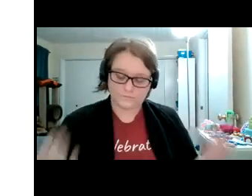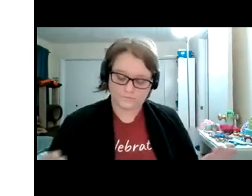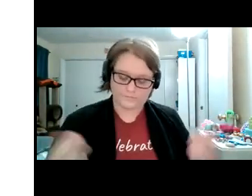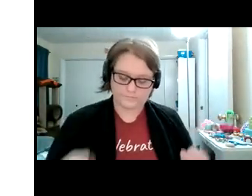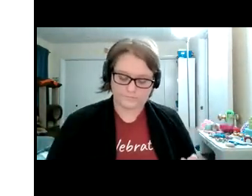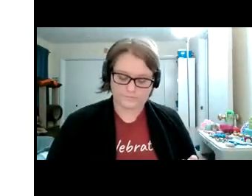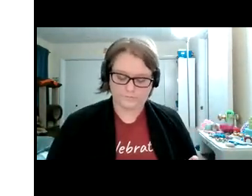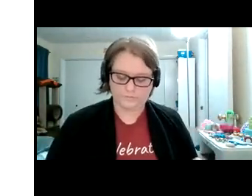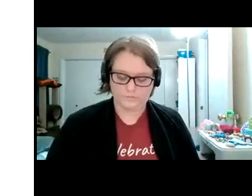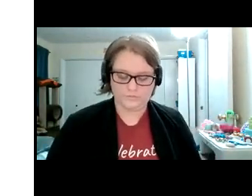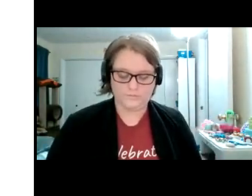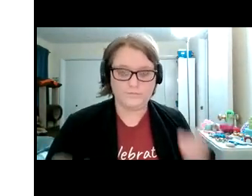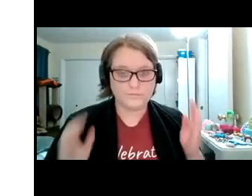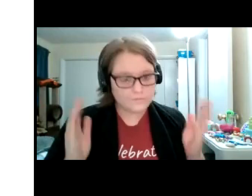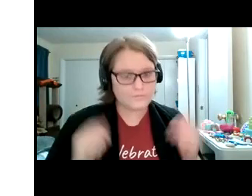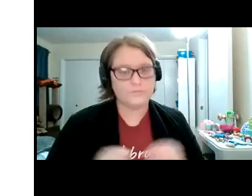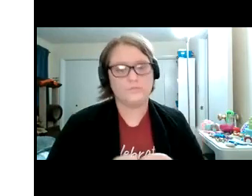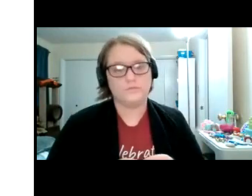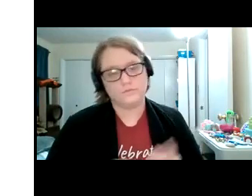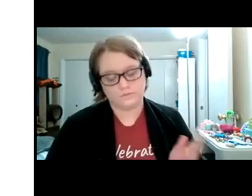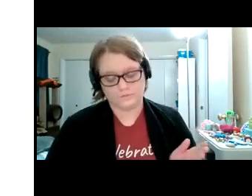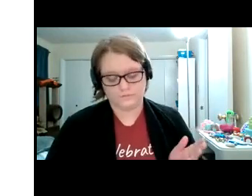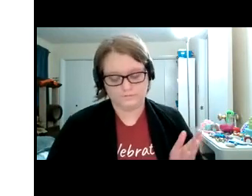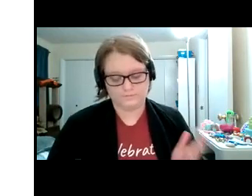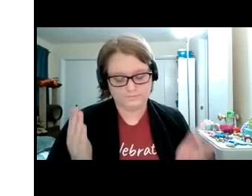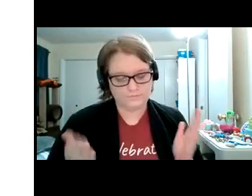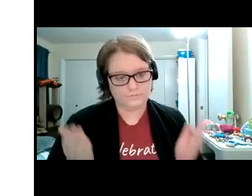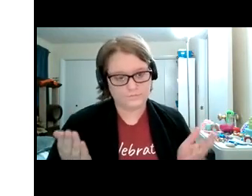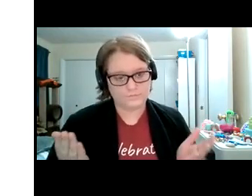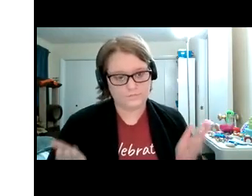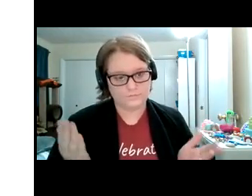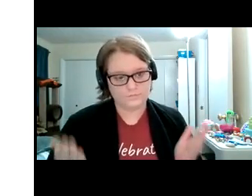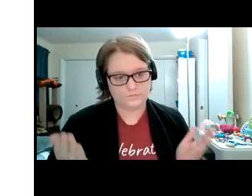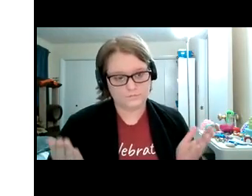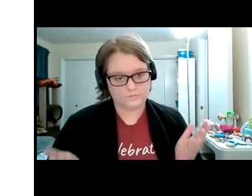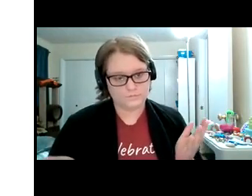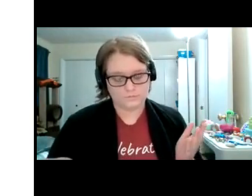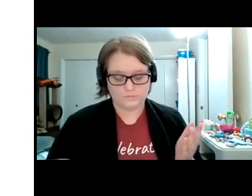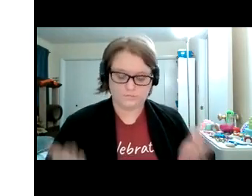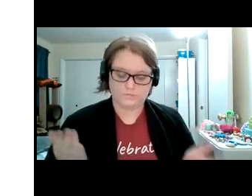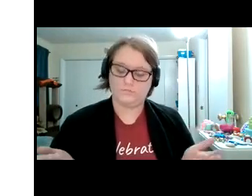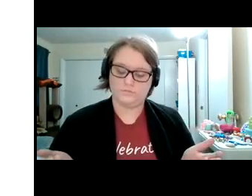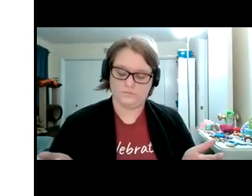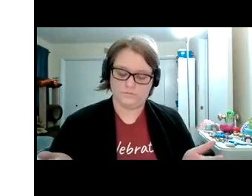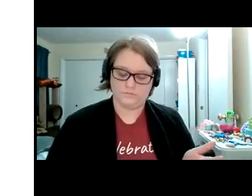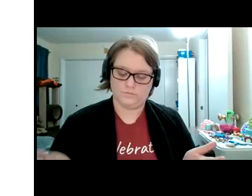On social media, especially Instagram, I've learned to utilize it as a way to share resources I find